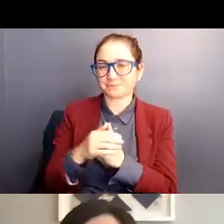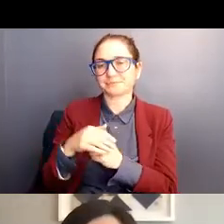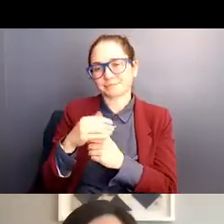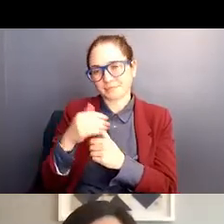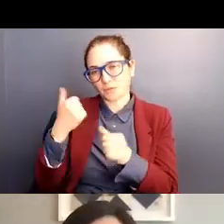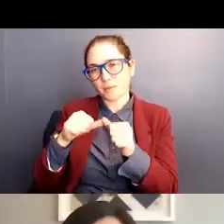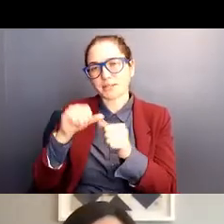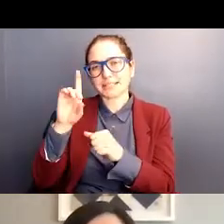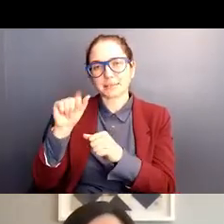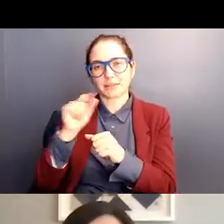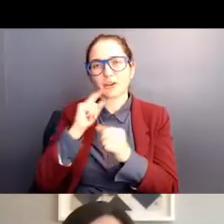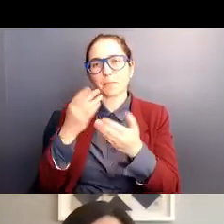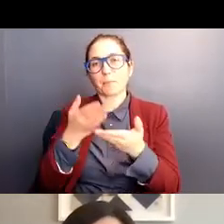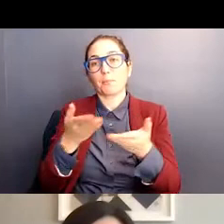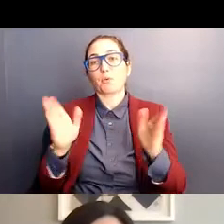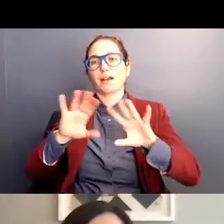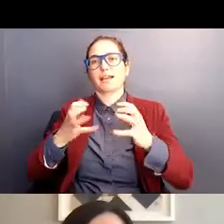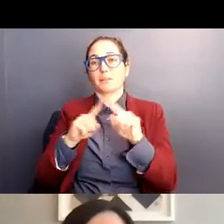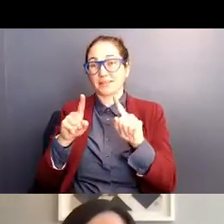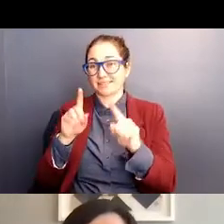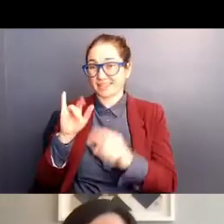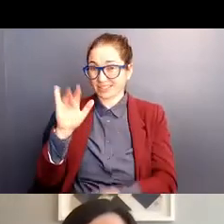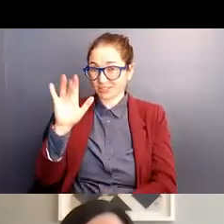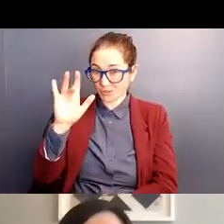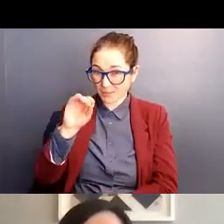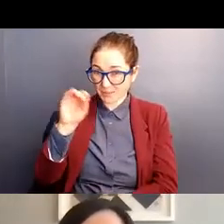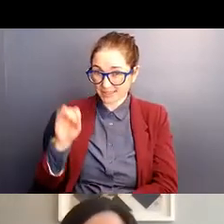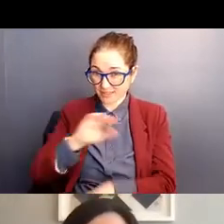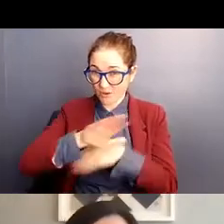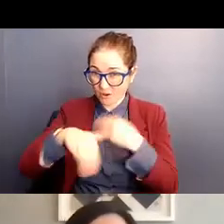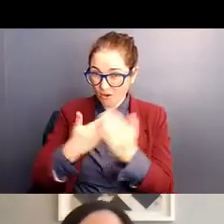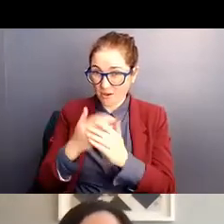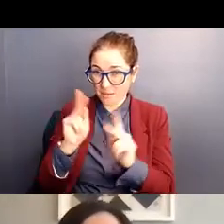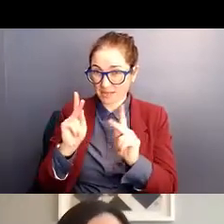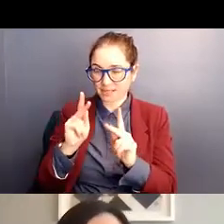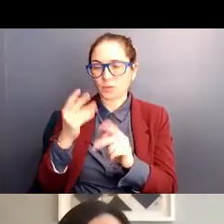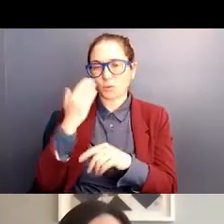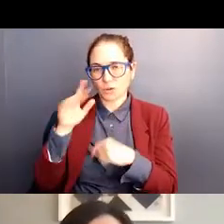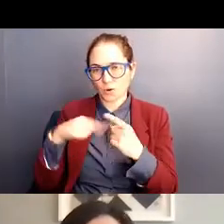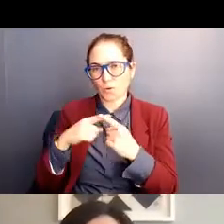that's 25% of the population. And we also know that as we get older we're more likely to develop a disability.